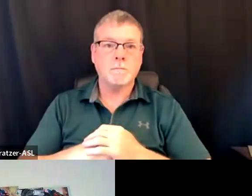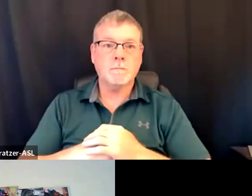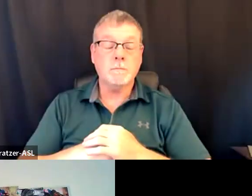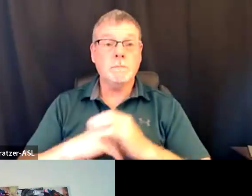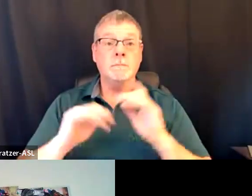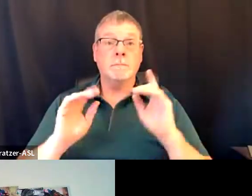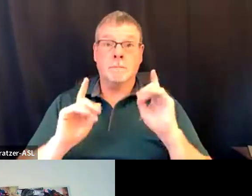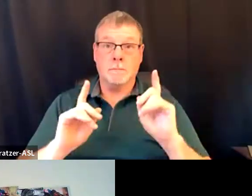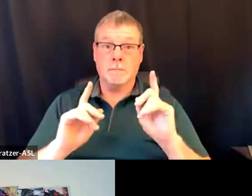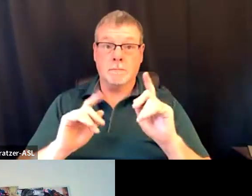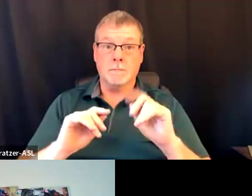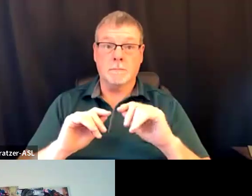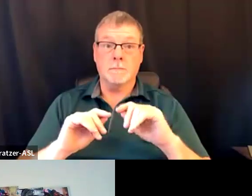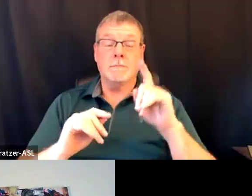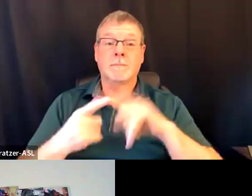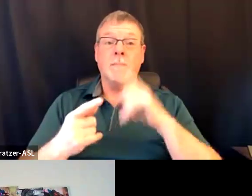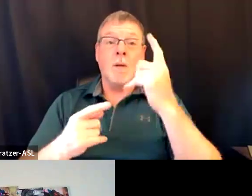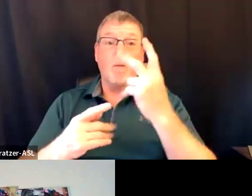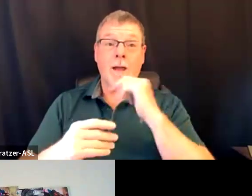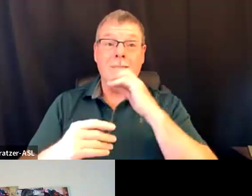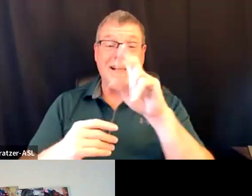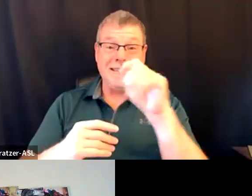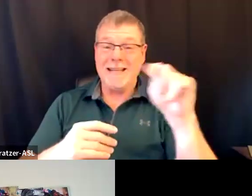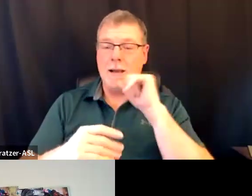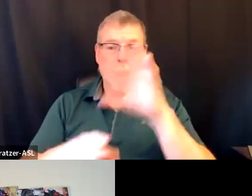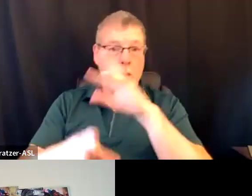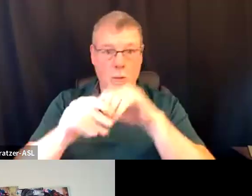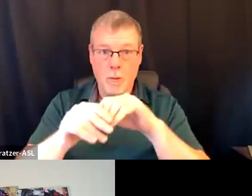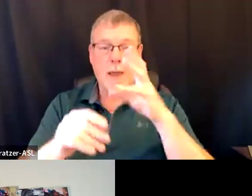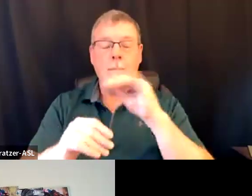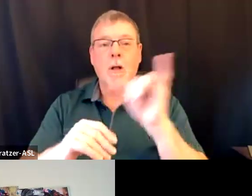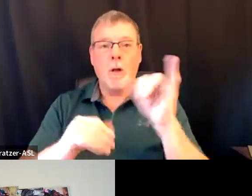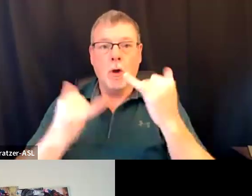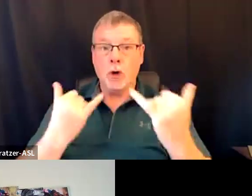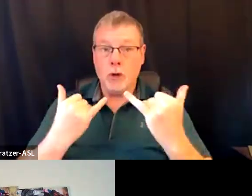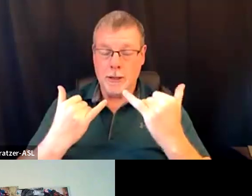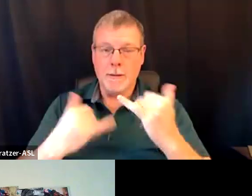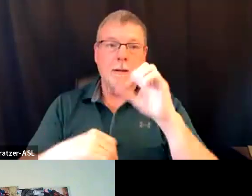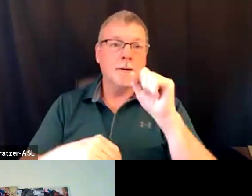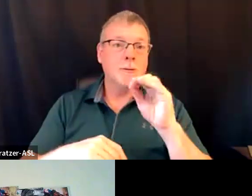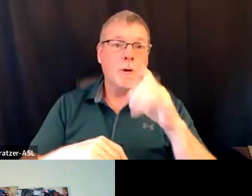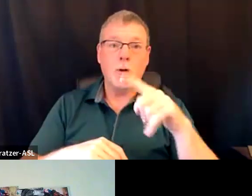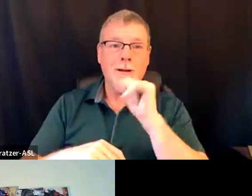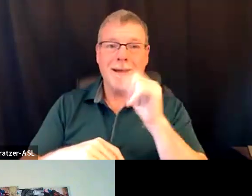So street outreach is not included in the longitudinal systems analysis currently, so you're not going to see anything there